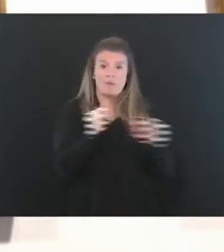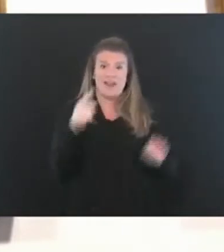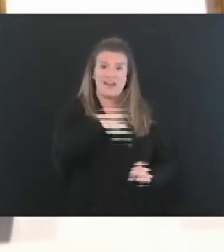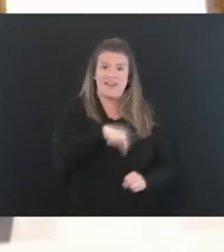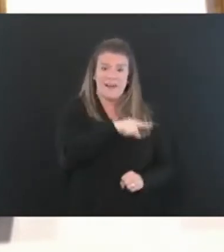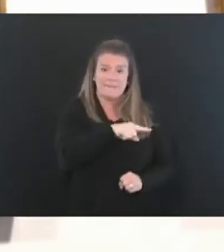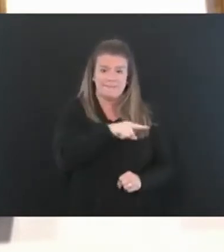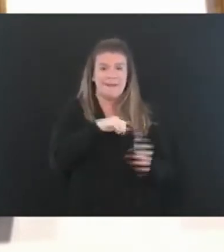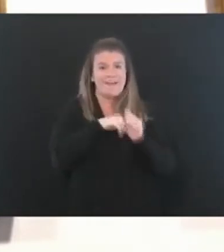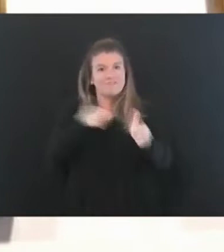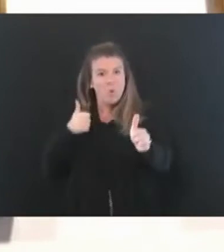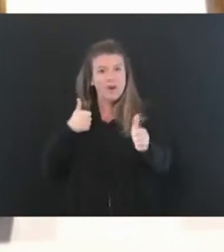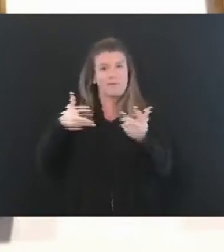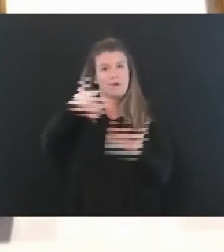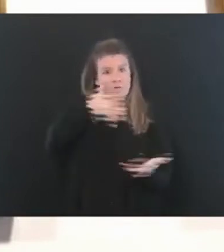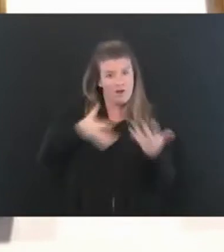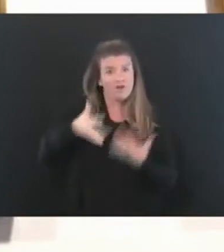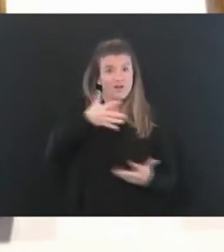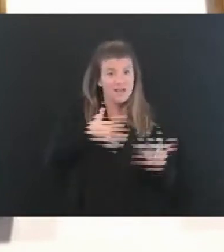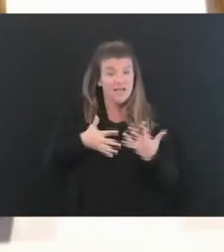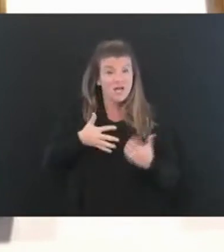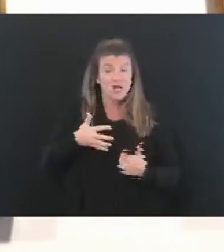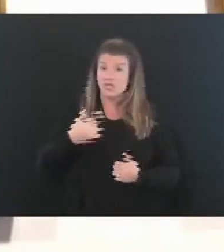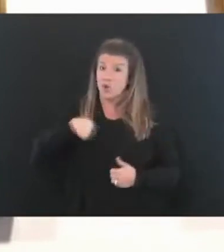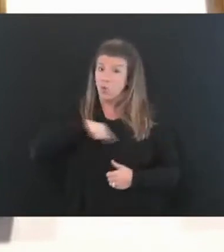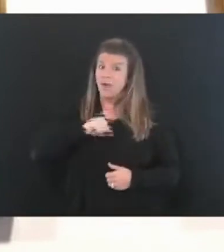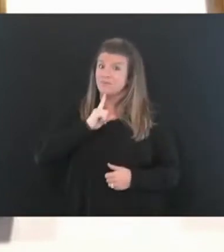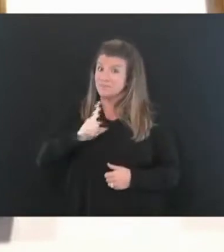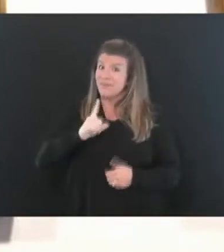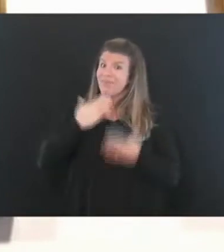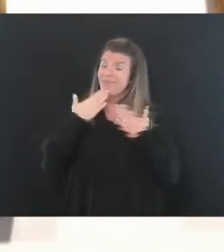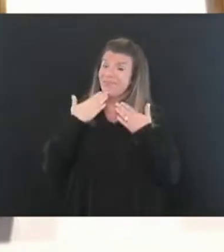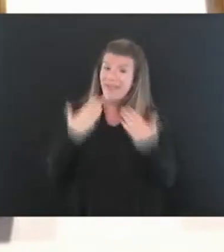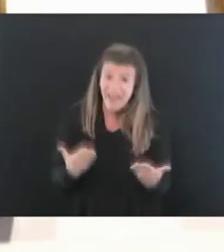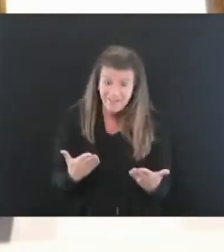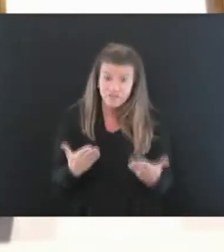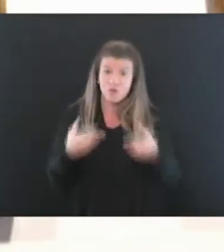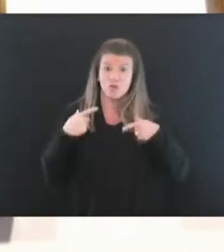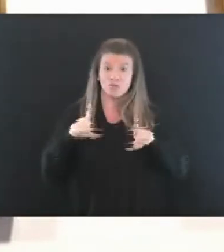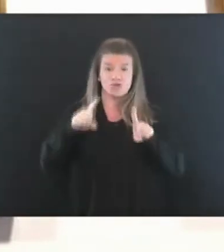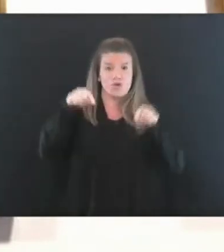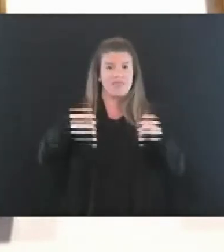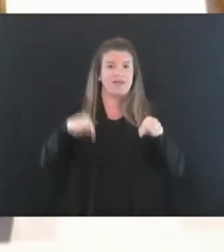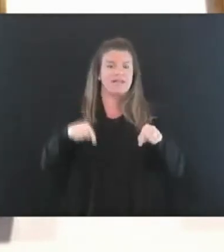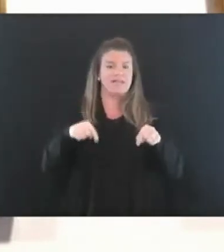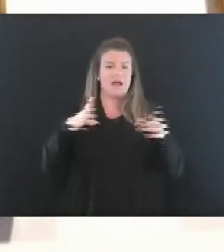THAT THEY DO EVERY DAY AND THAT YOU'RE HELPING PROTECT THEM BY AVOIDING THIS SURGE.